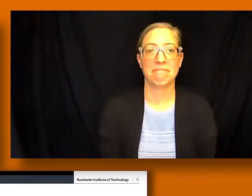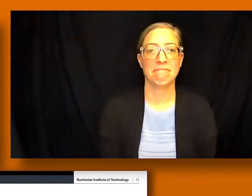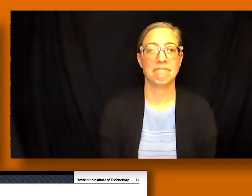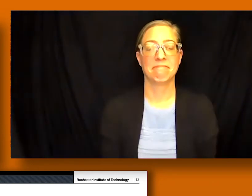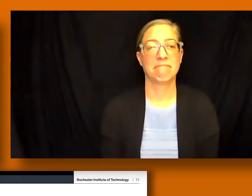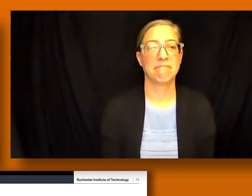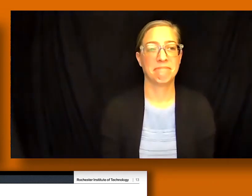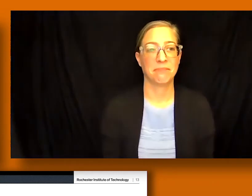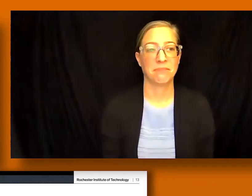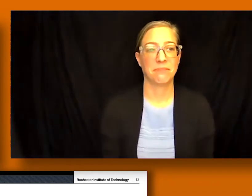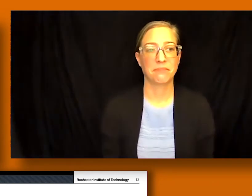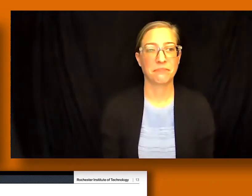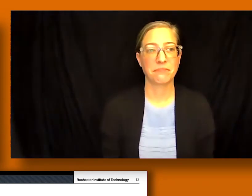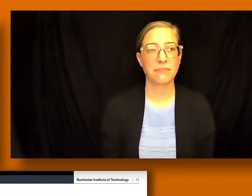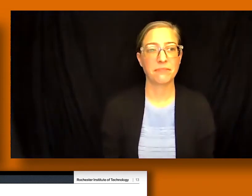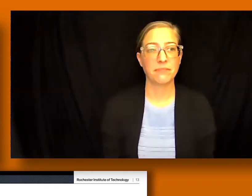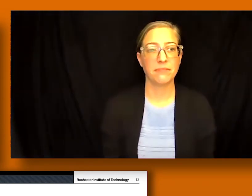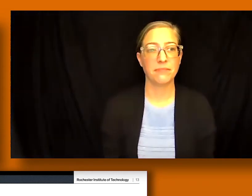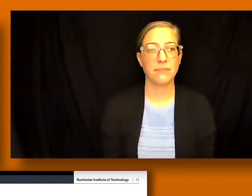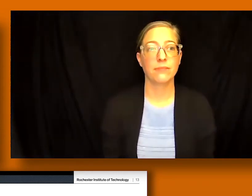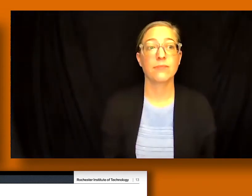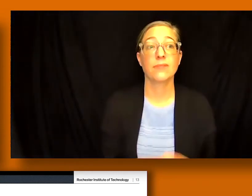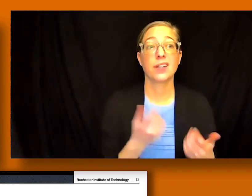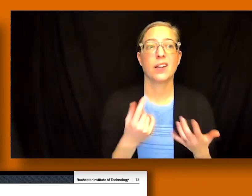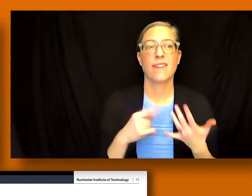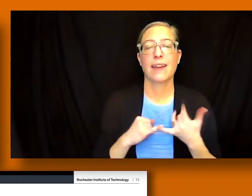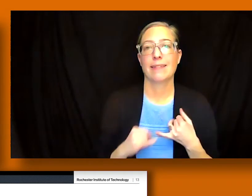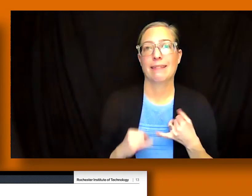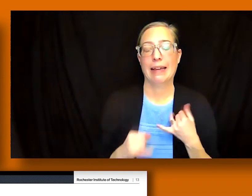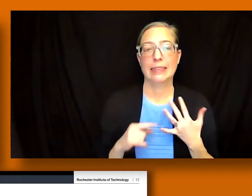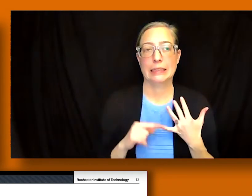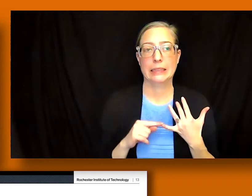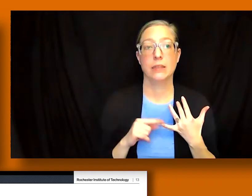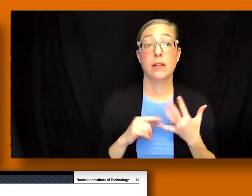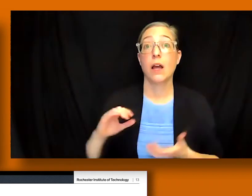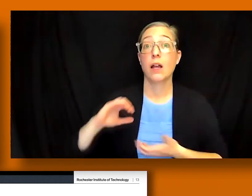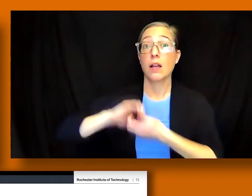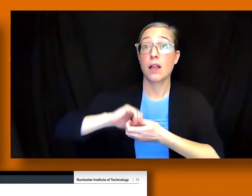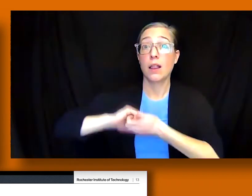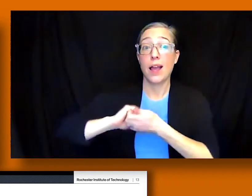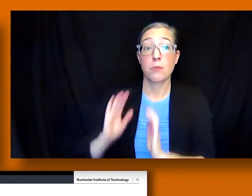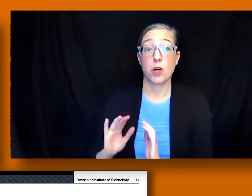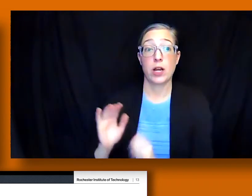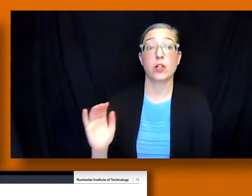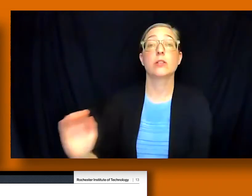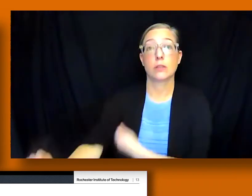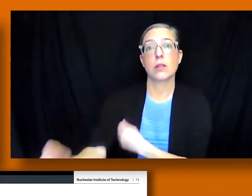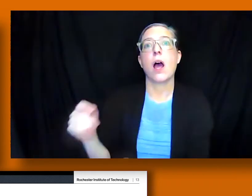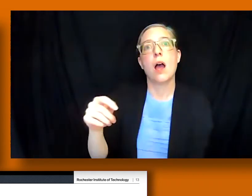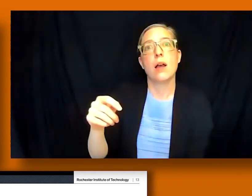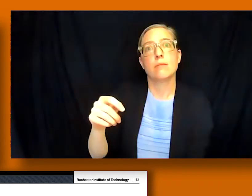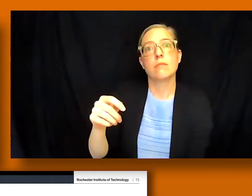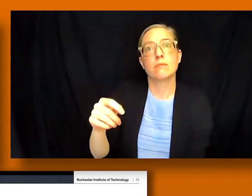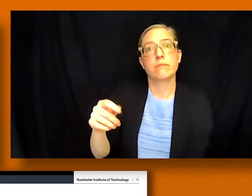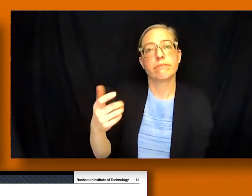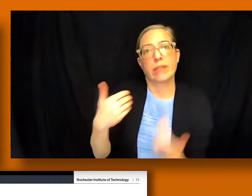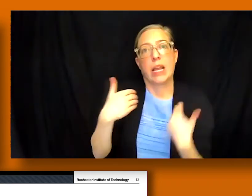Um, collaborators have to provide specific, uh, internal and sponsor-required documents,